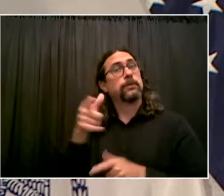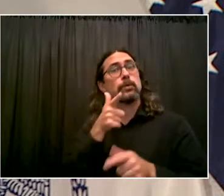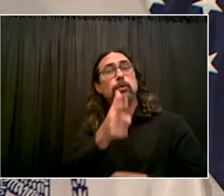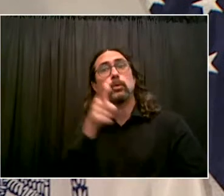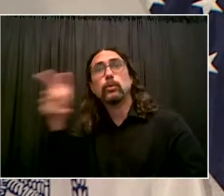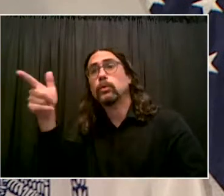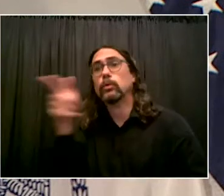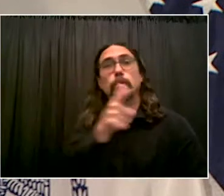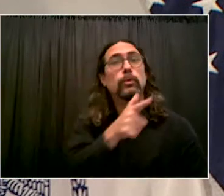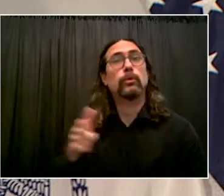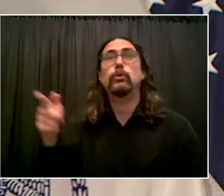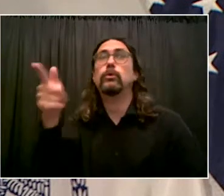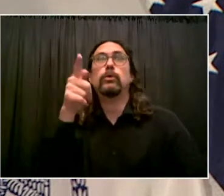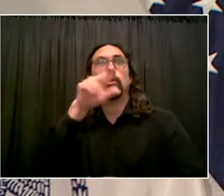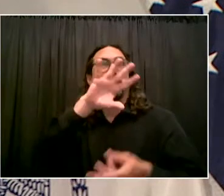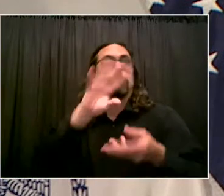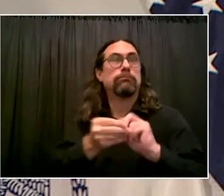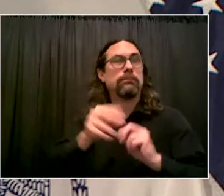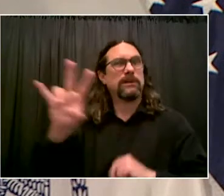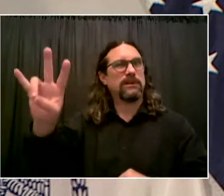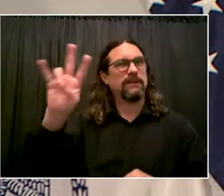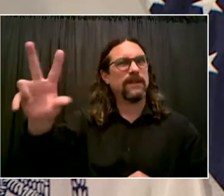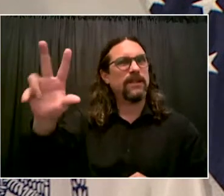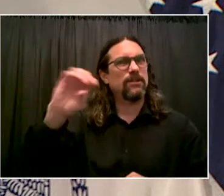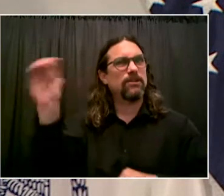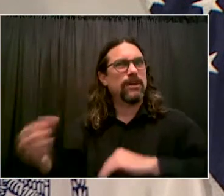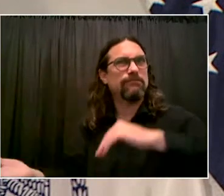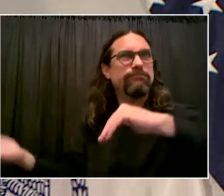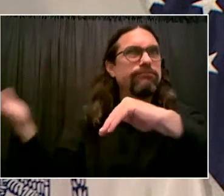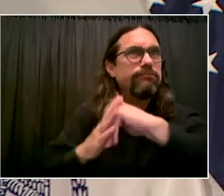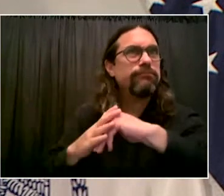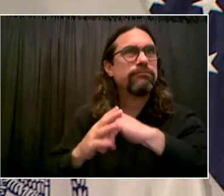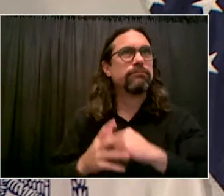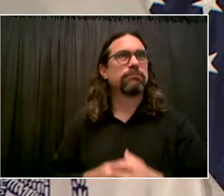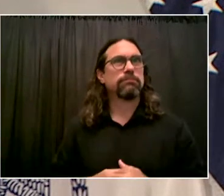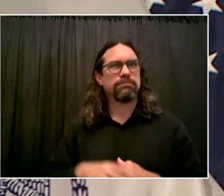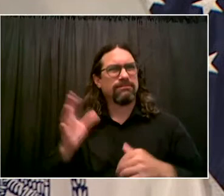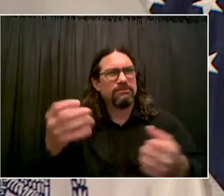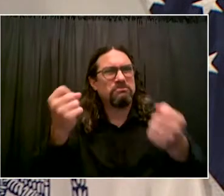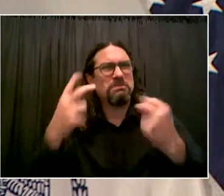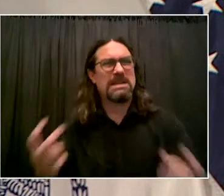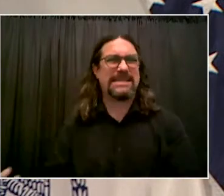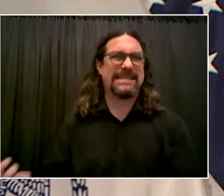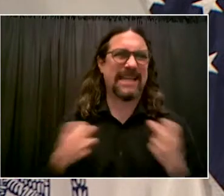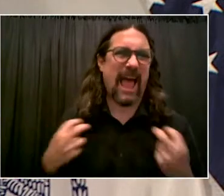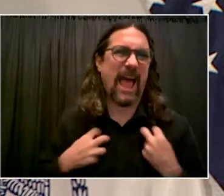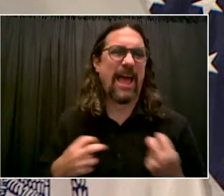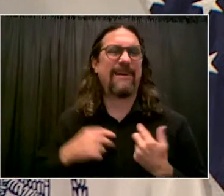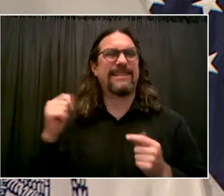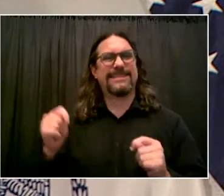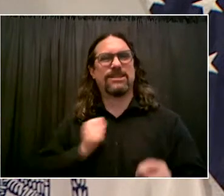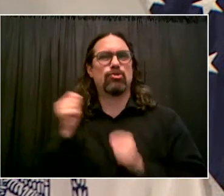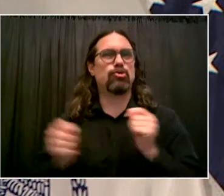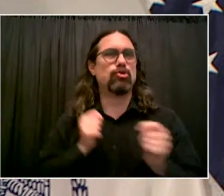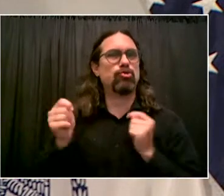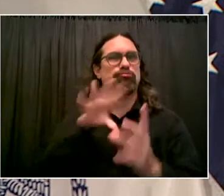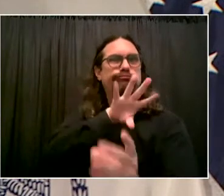SHOOTINGS WITH TEENAGERS, I